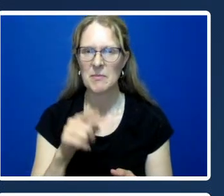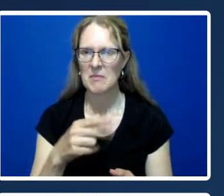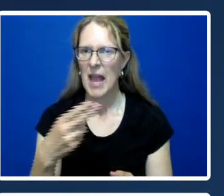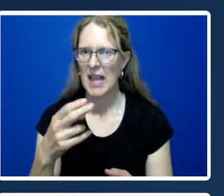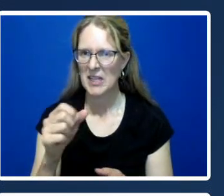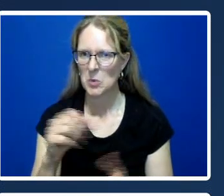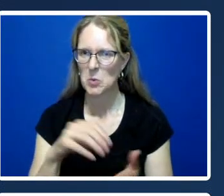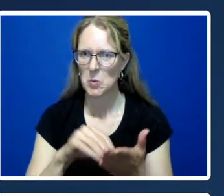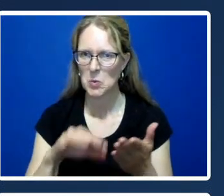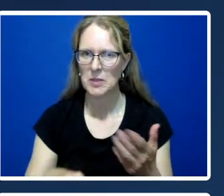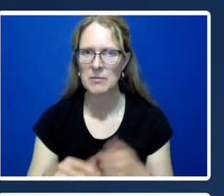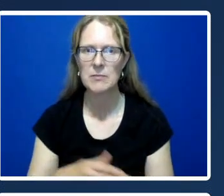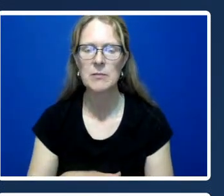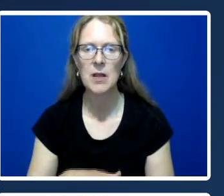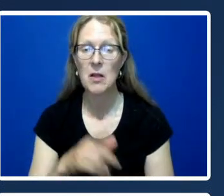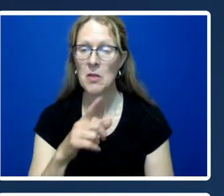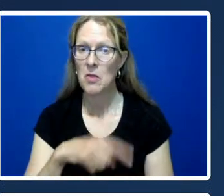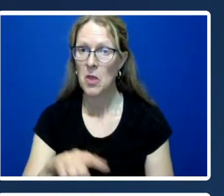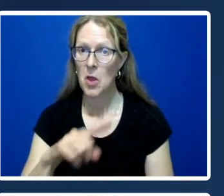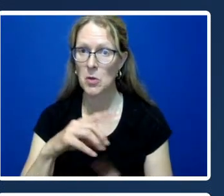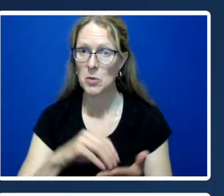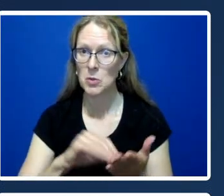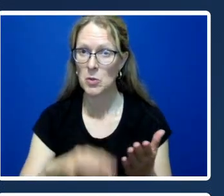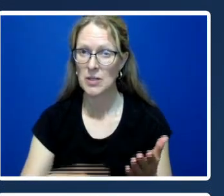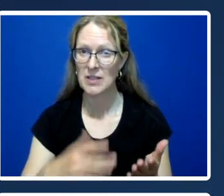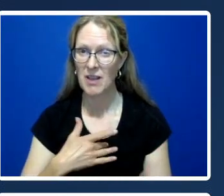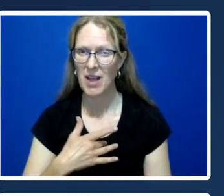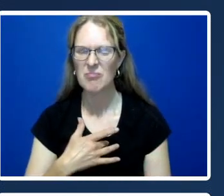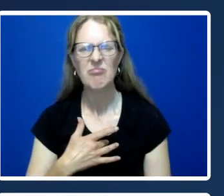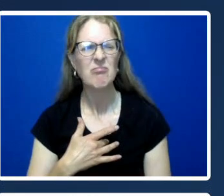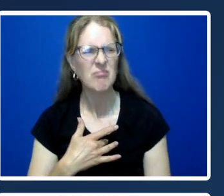community just looks so trashy. That's one thing they didn't like. And then as